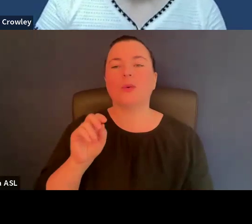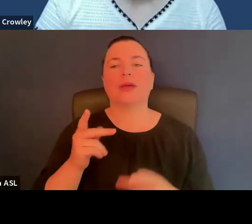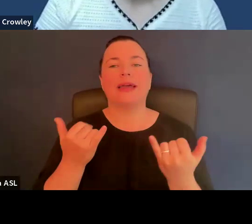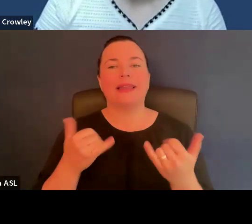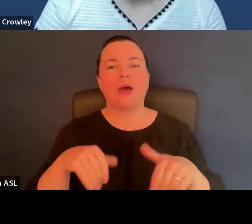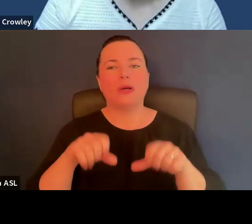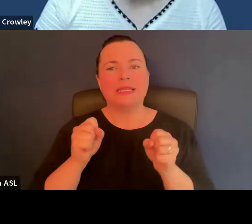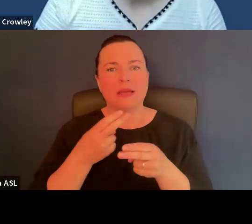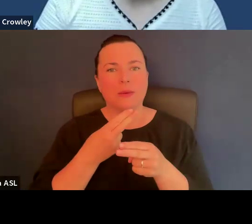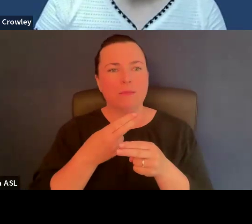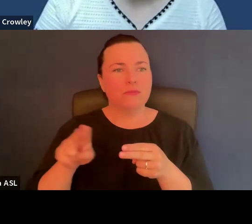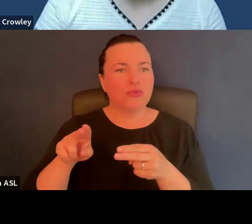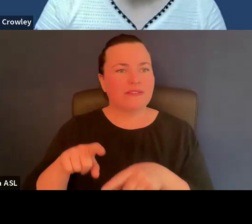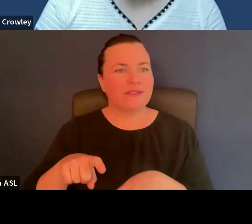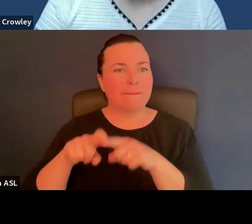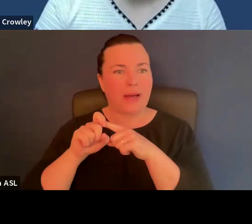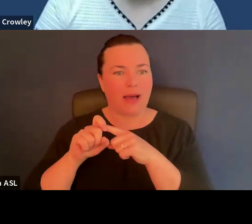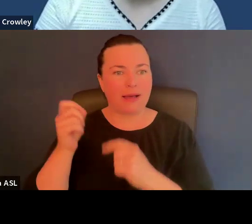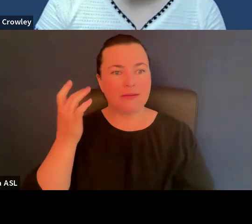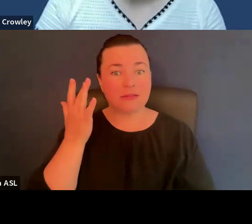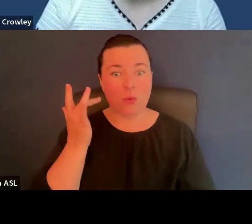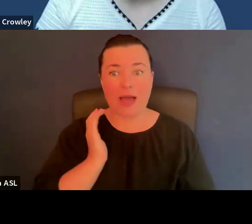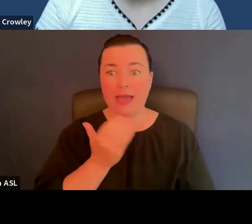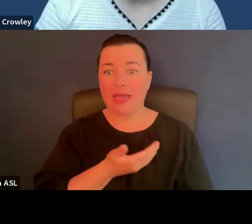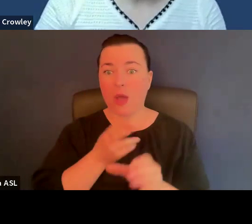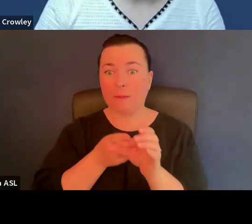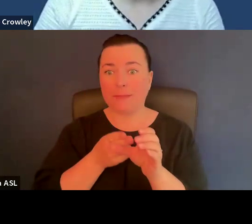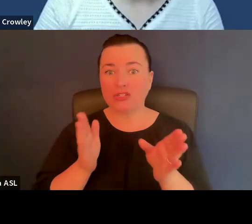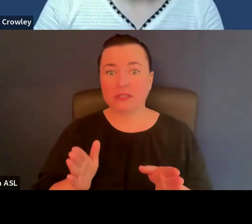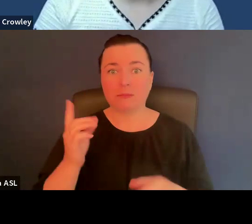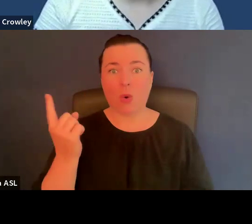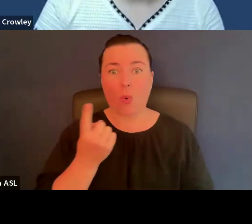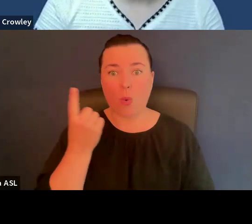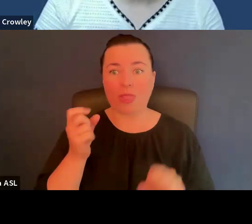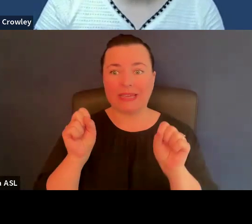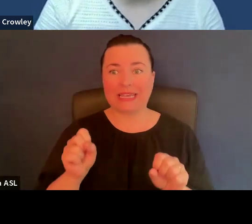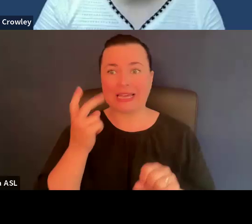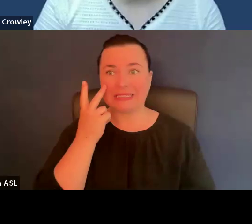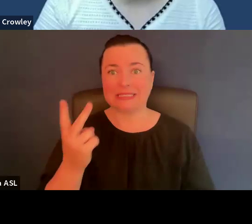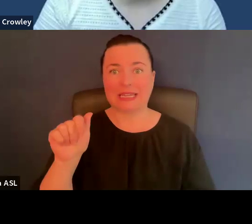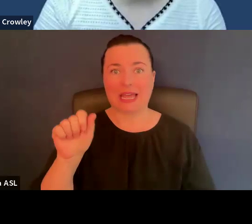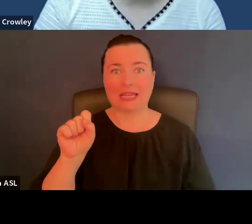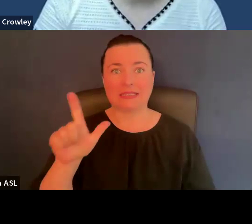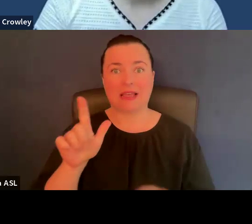because our participants can only see the ASL interpreters at this moment.